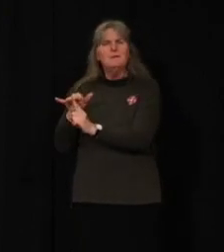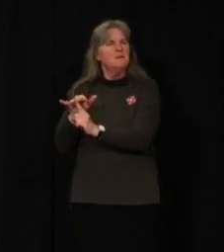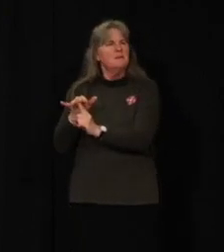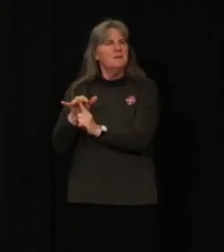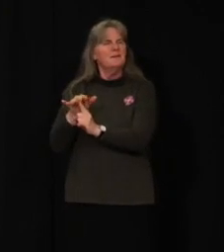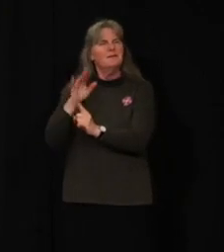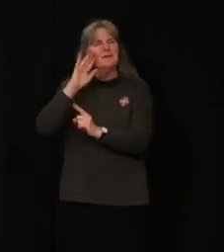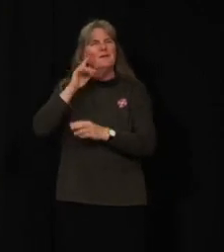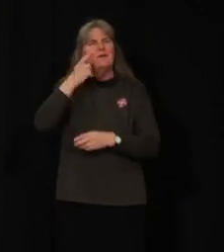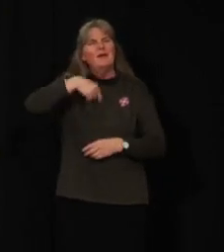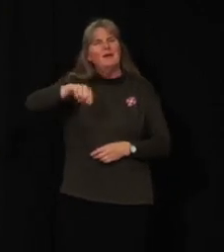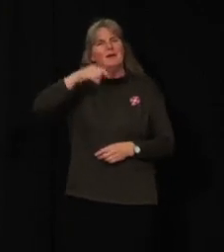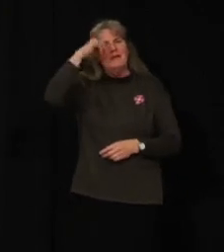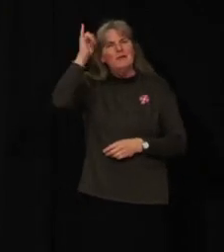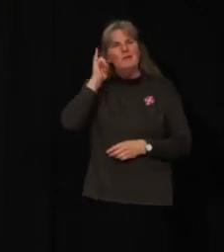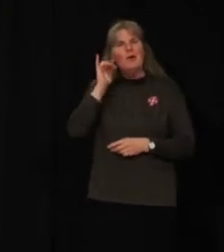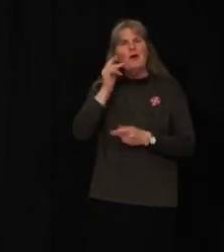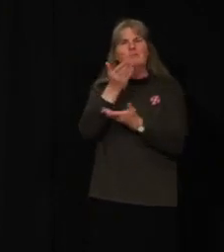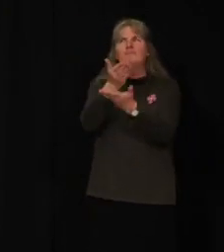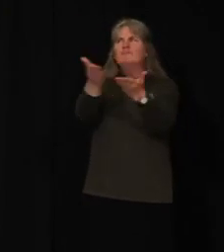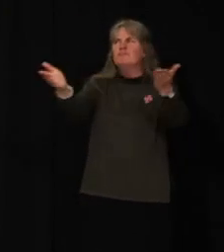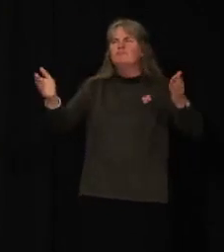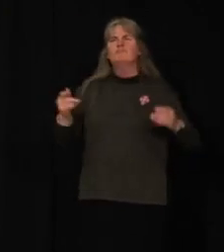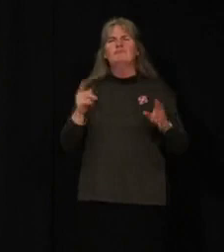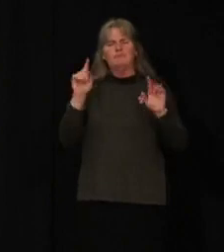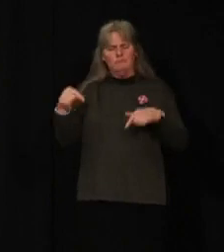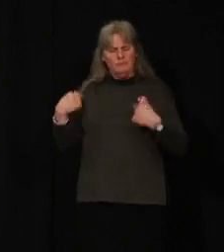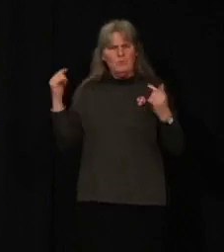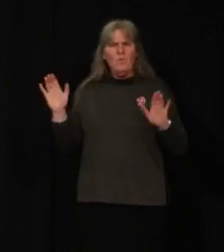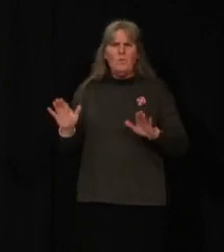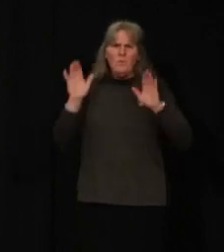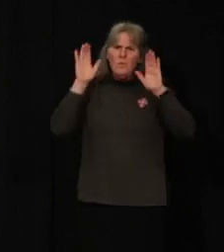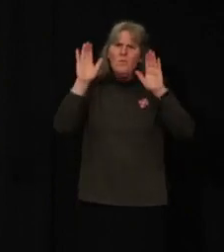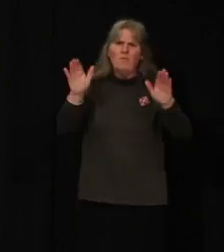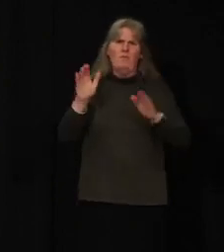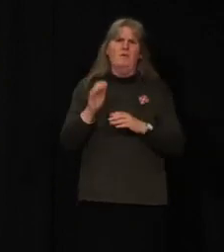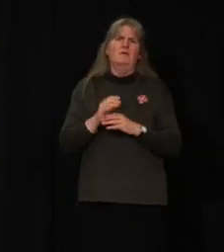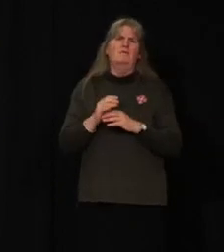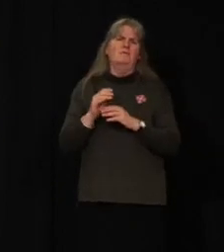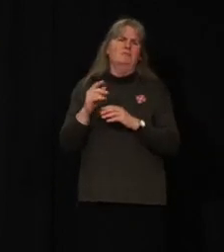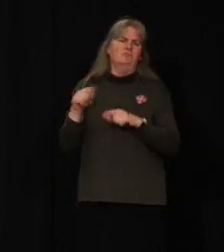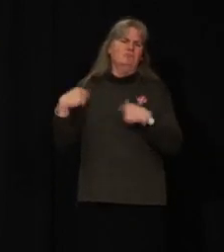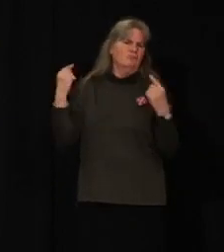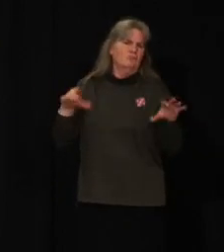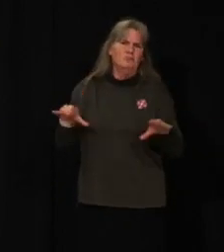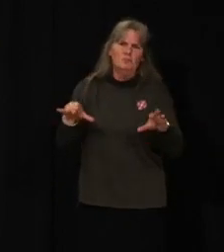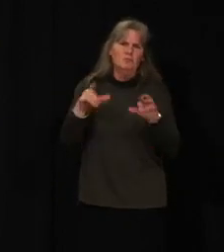Yukoners, you're doing a fantastic job of managing through the ever-changing